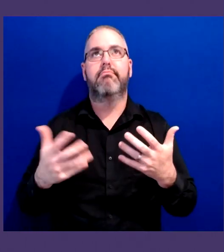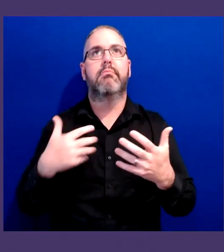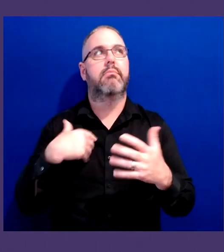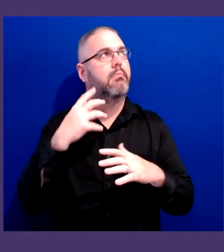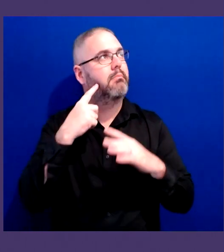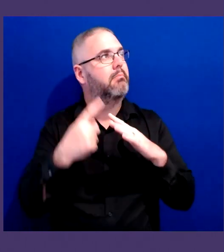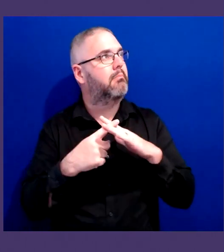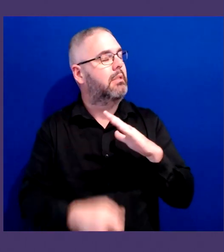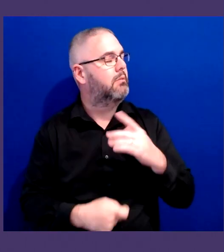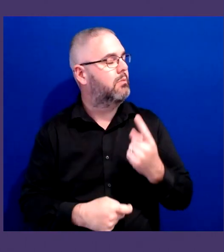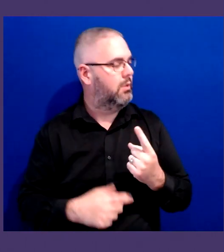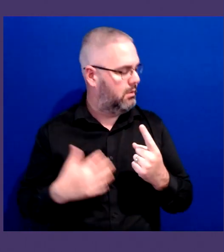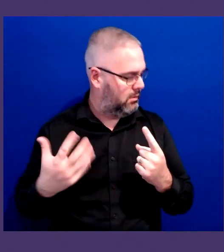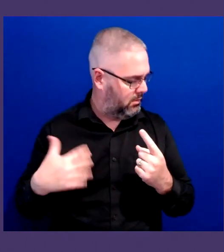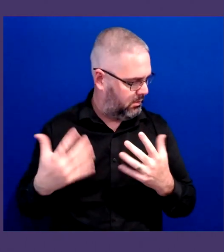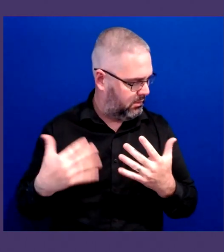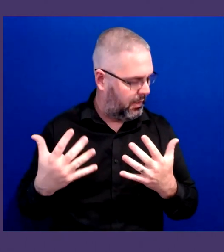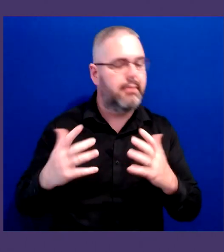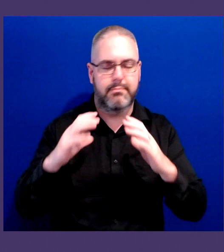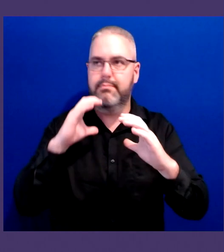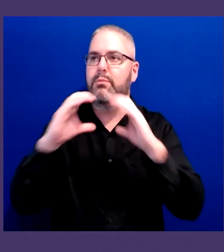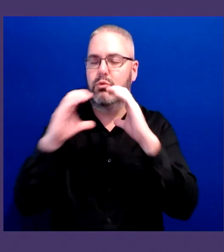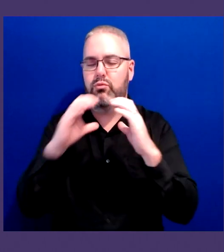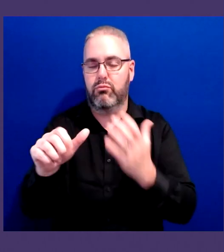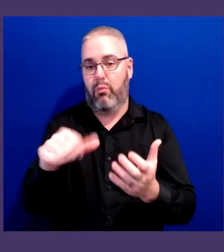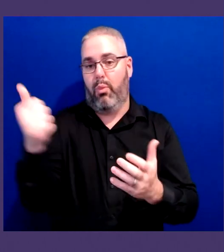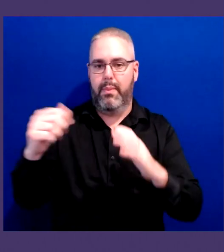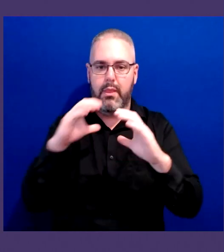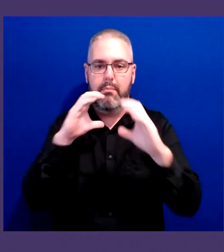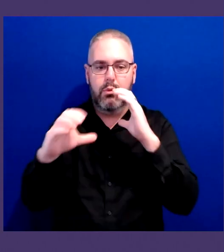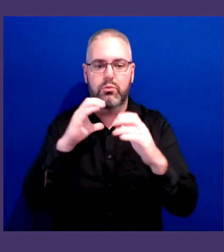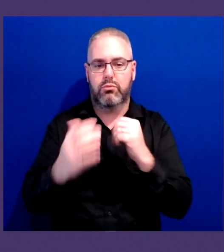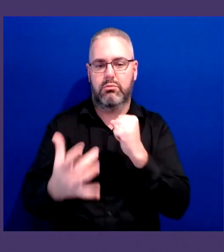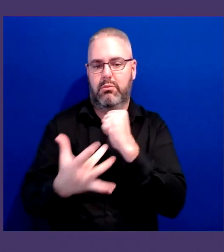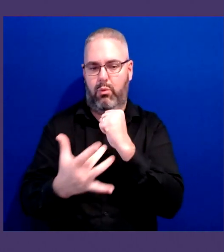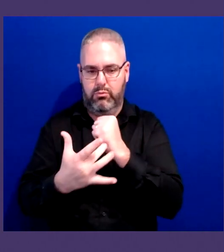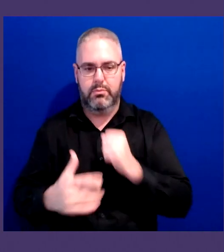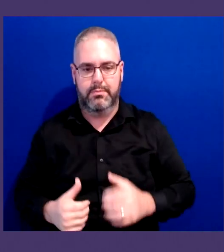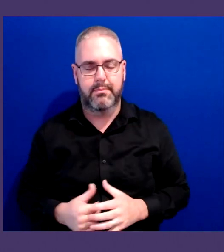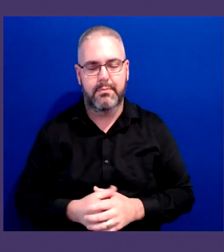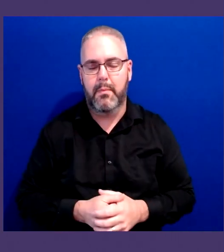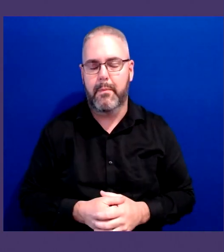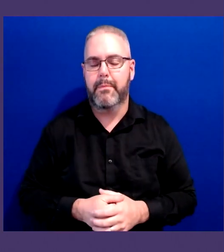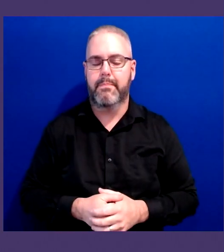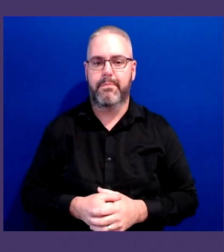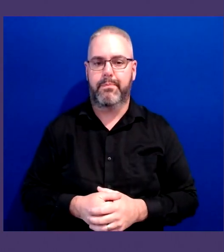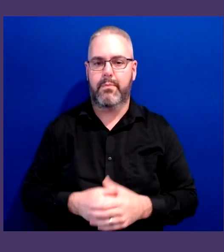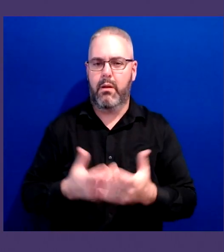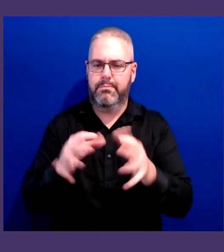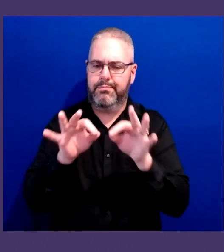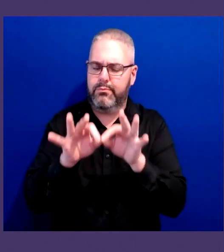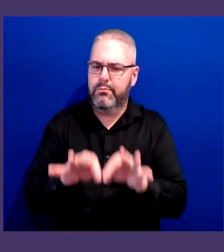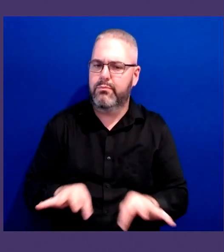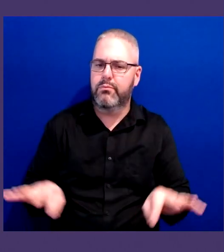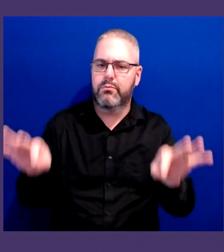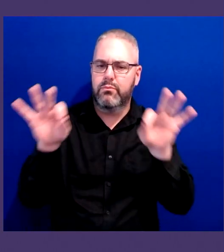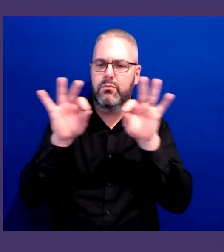Oh, communication, other than communication technology. Crucially, it puts the onus on